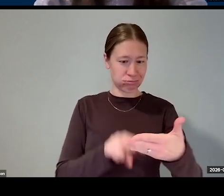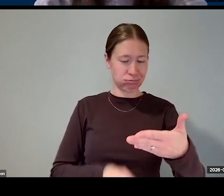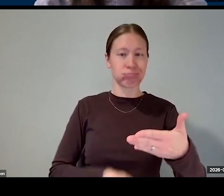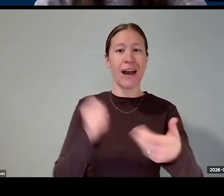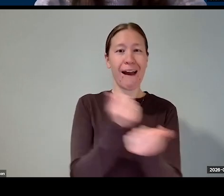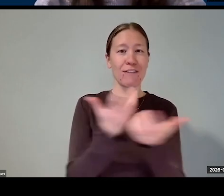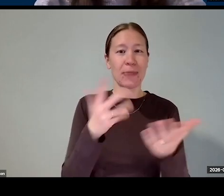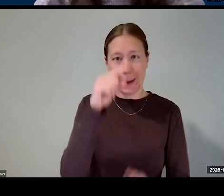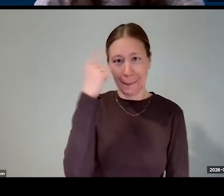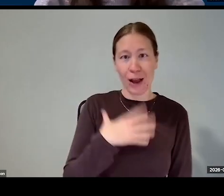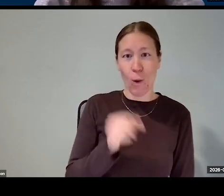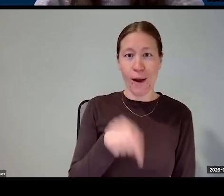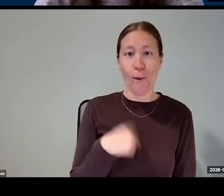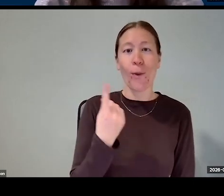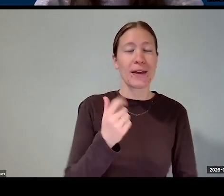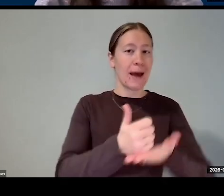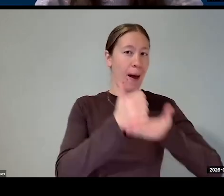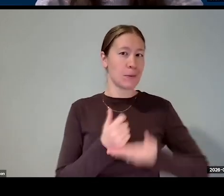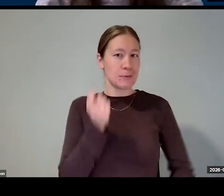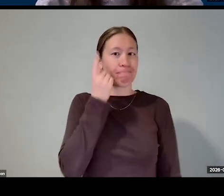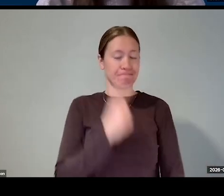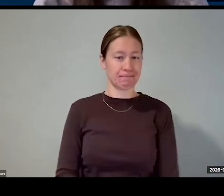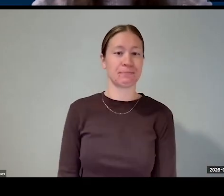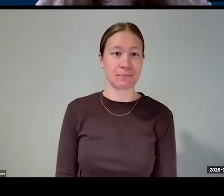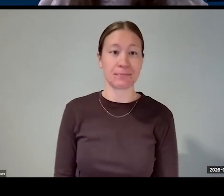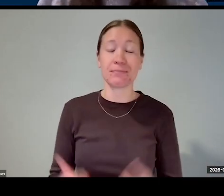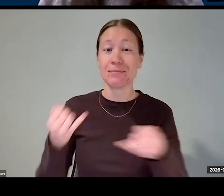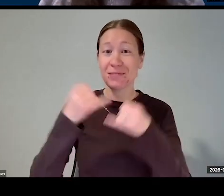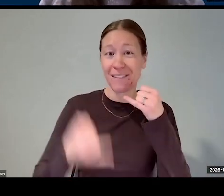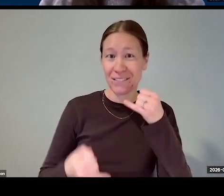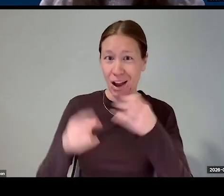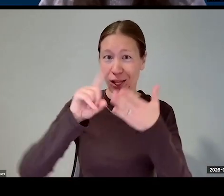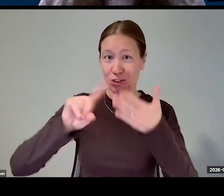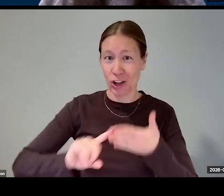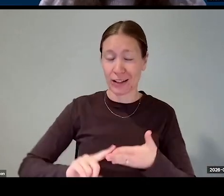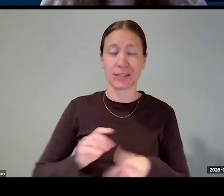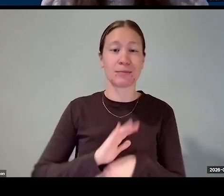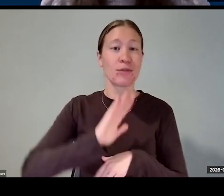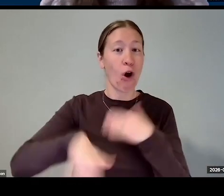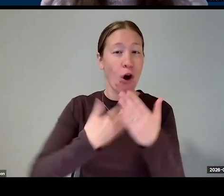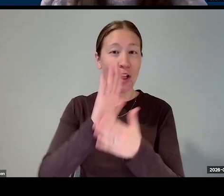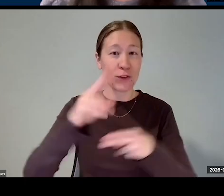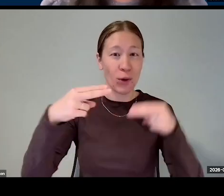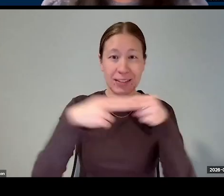Okay, onto our final checks here, once you have all of your slide content in place, you wanna check